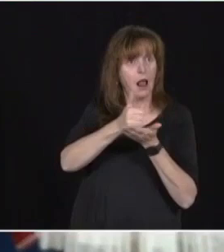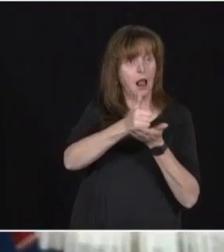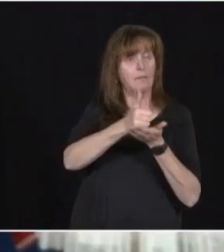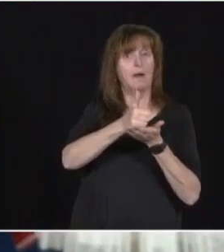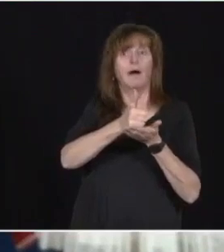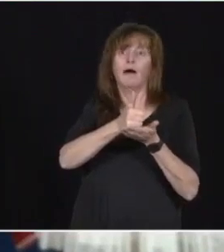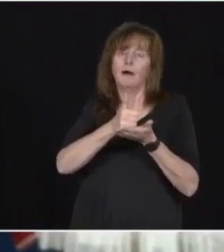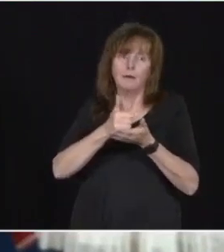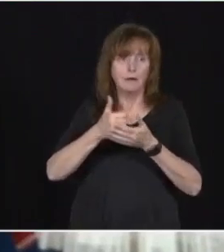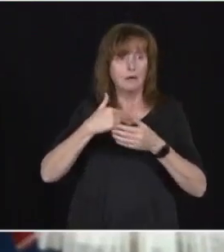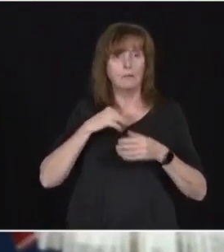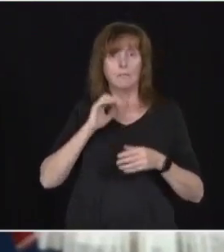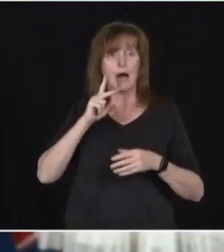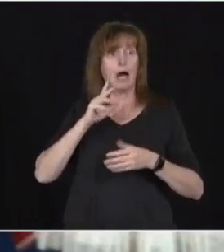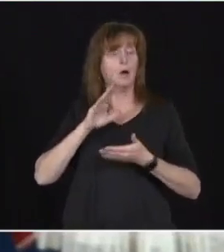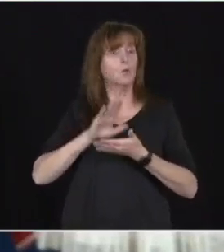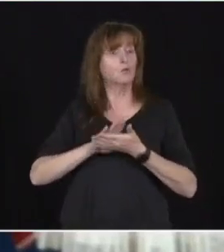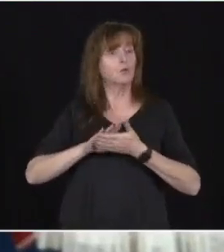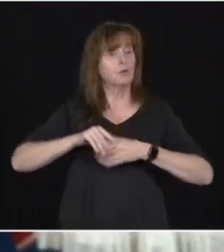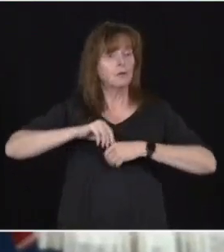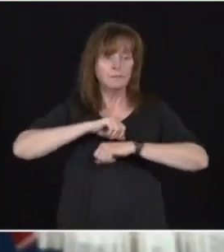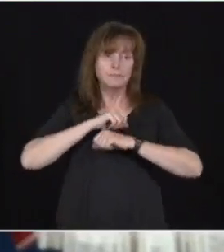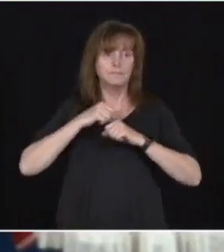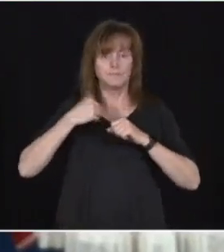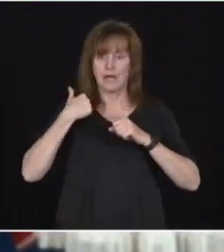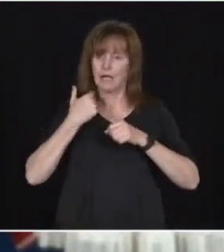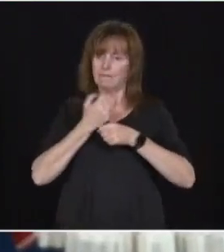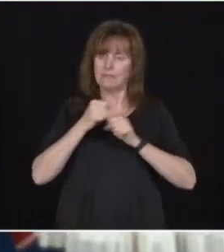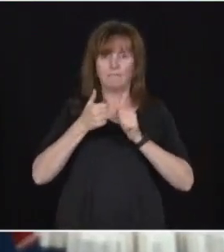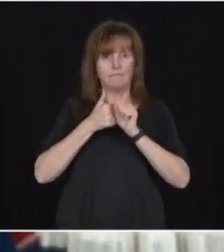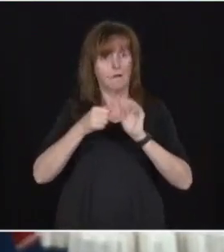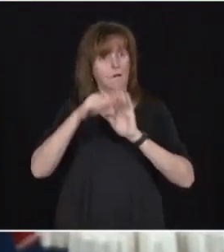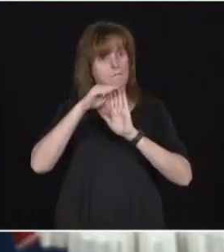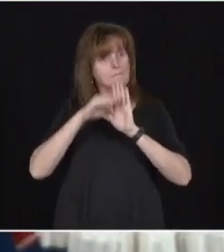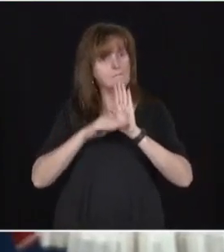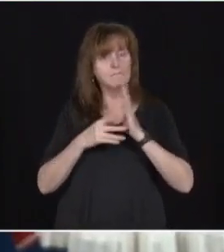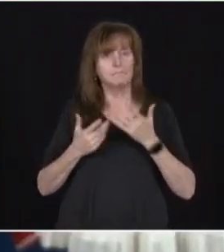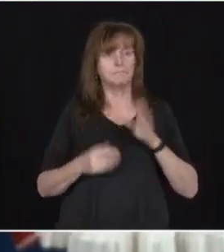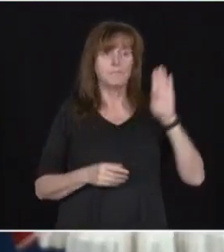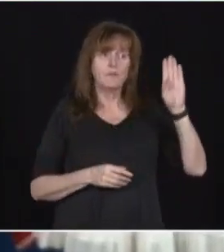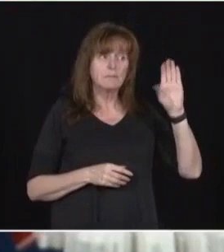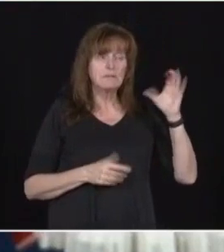with strong protocols in place.